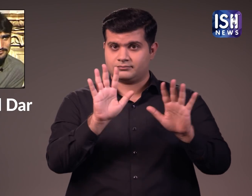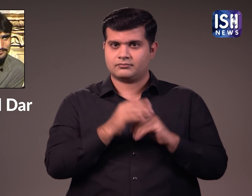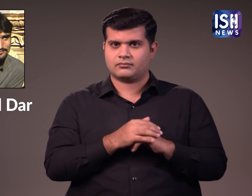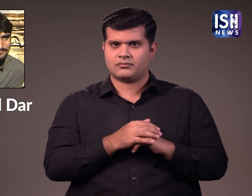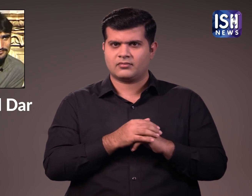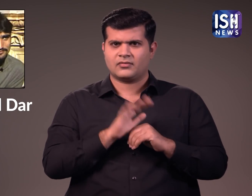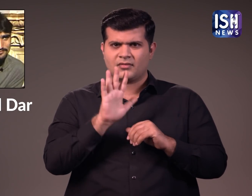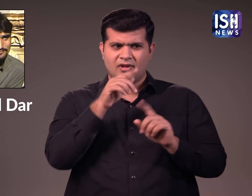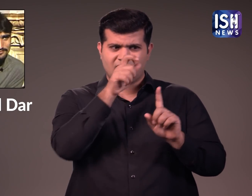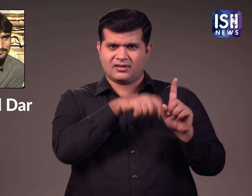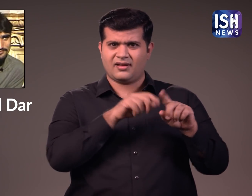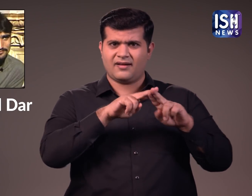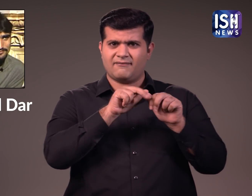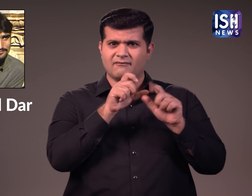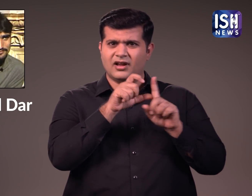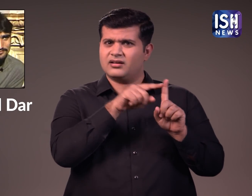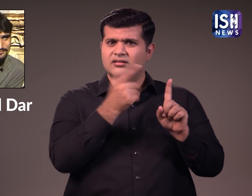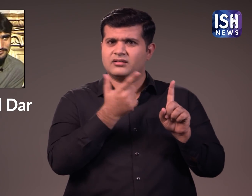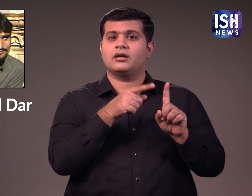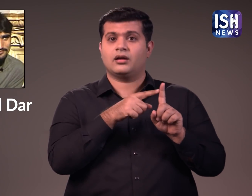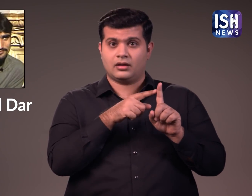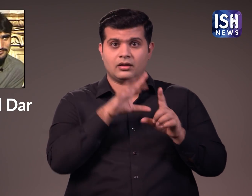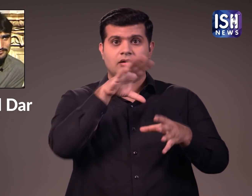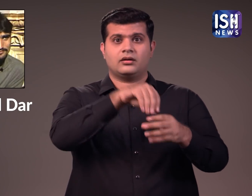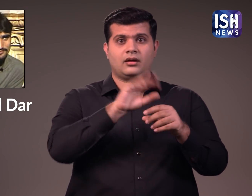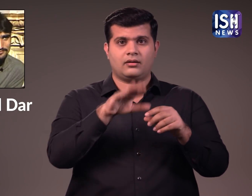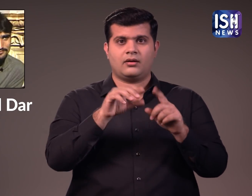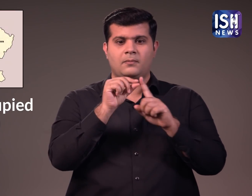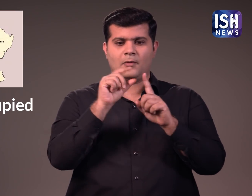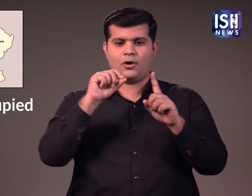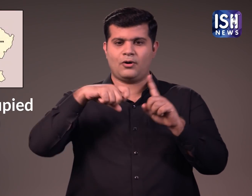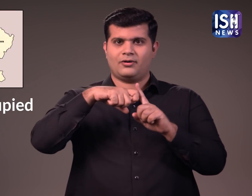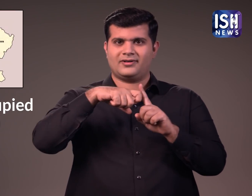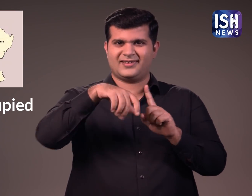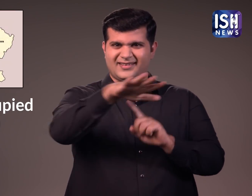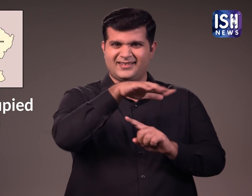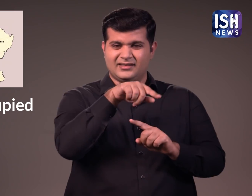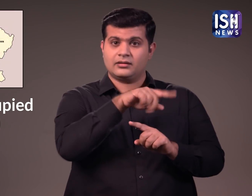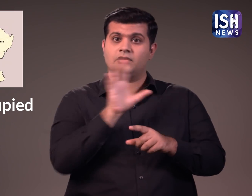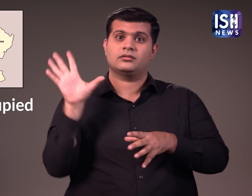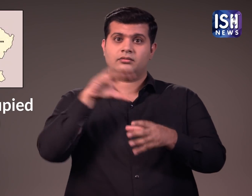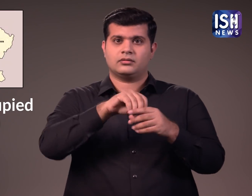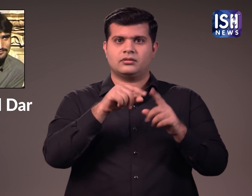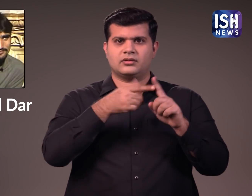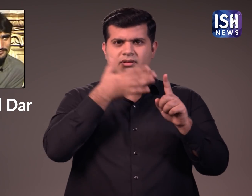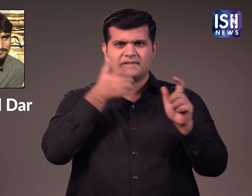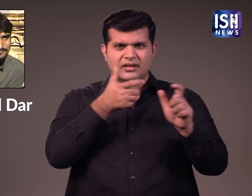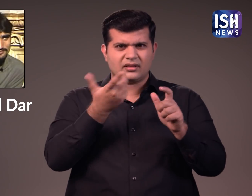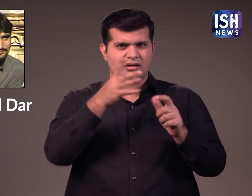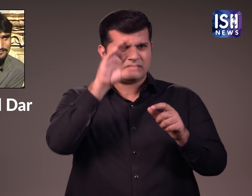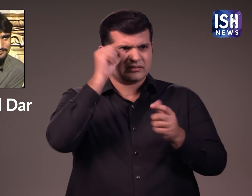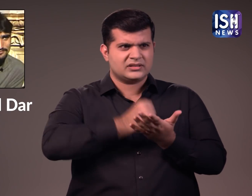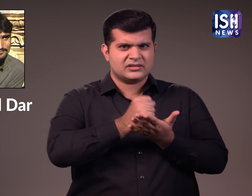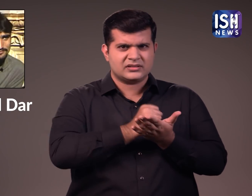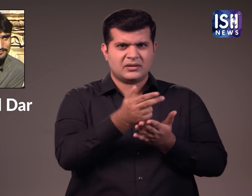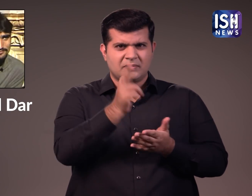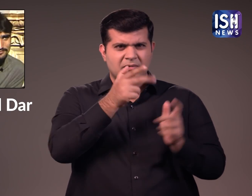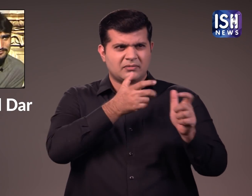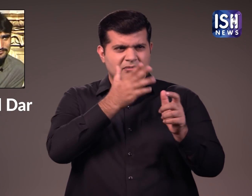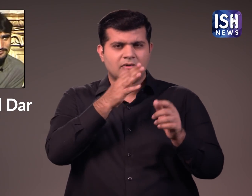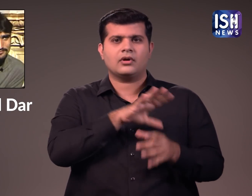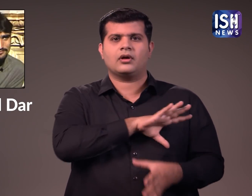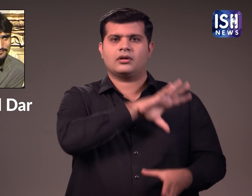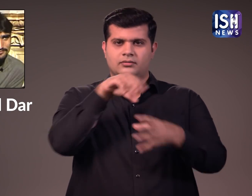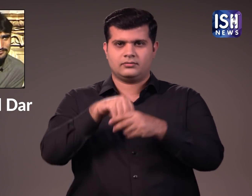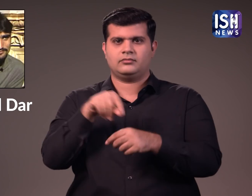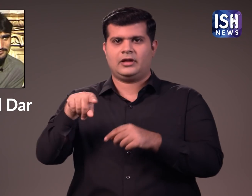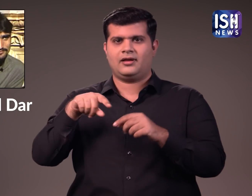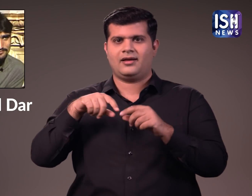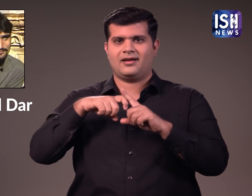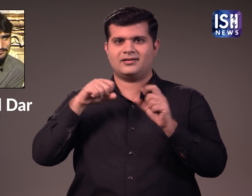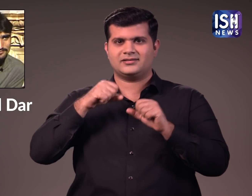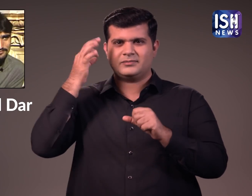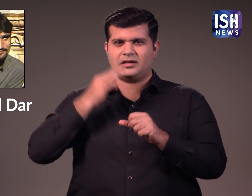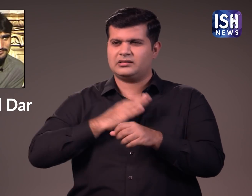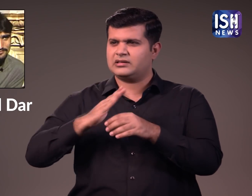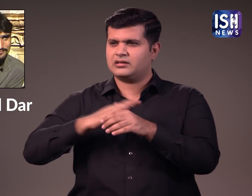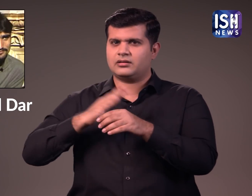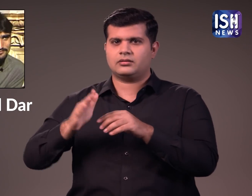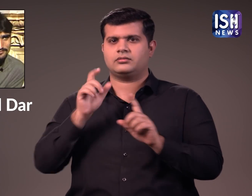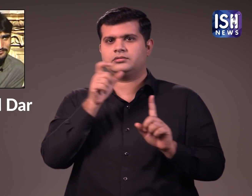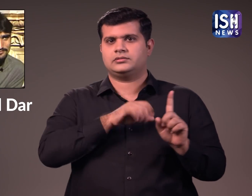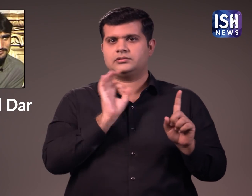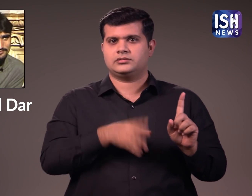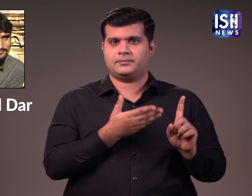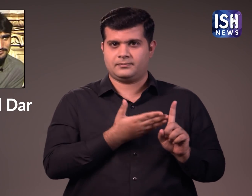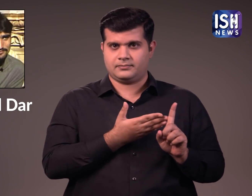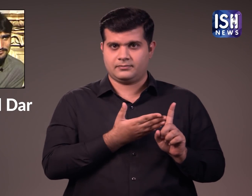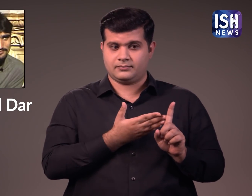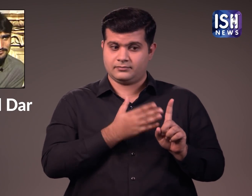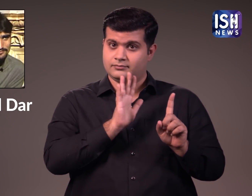Dhar had even received armed training in Pakistan Occupied Kashmir after which he killed the Kashmiri Pandits.